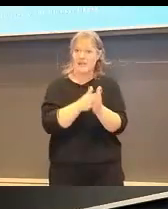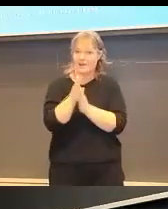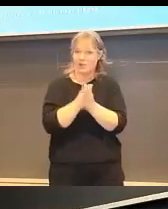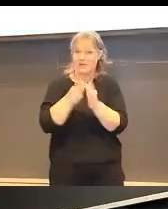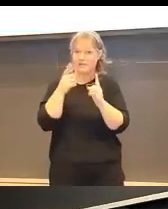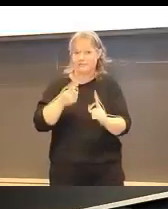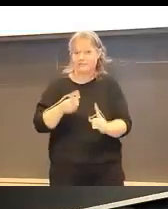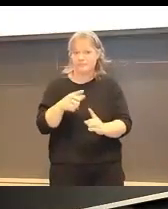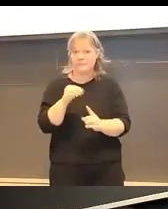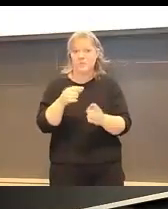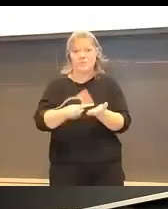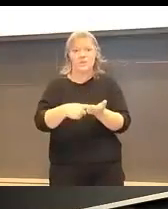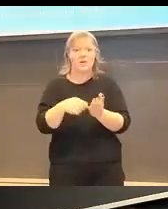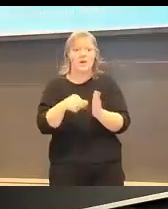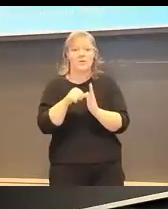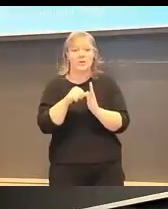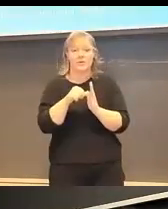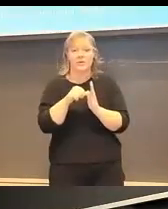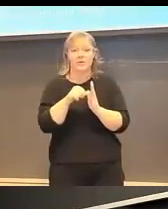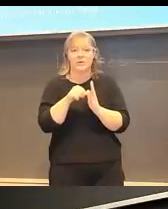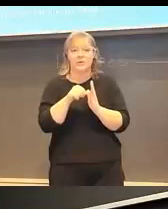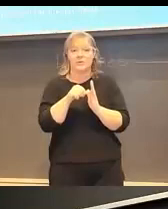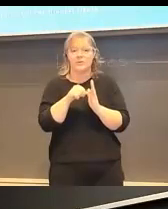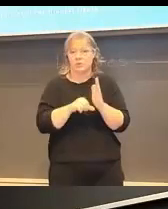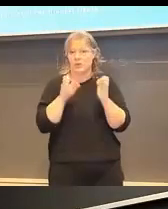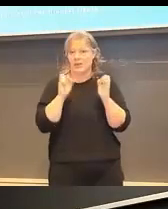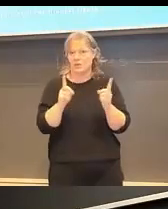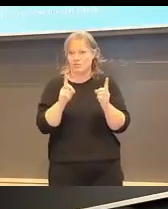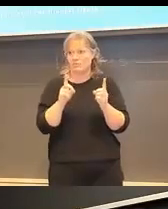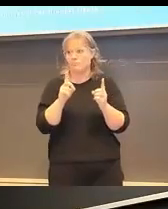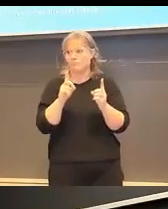surgical education fits specifically into that we hope that you'll also be able to list two